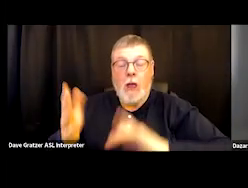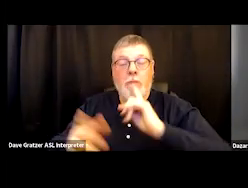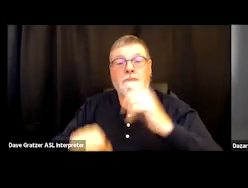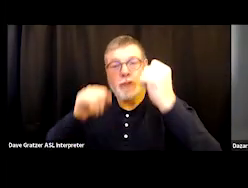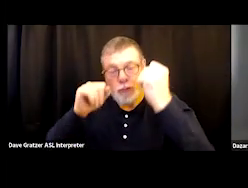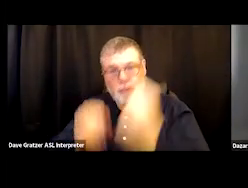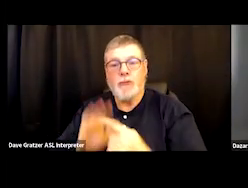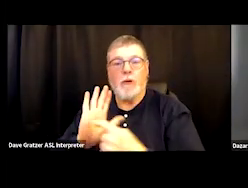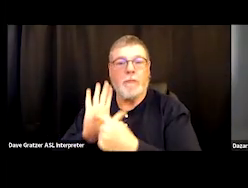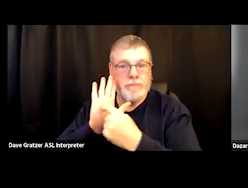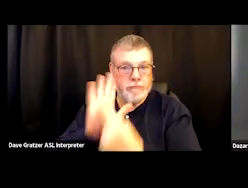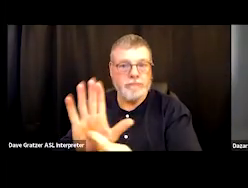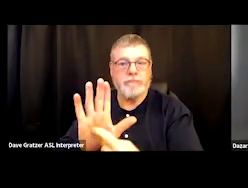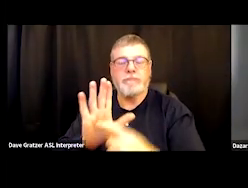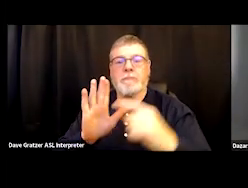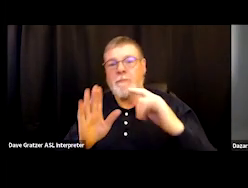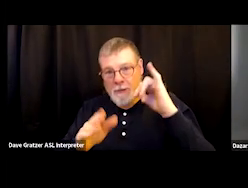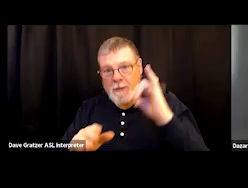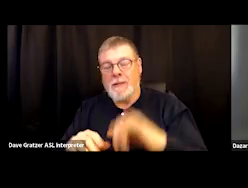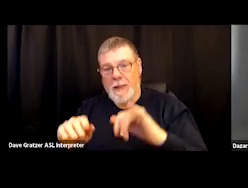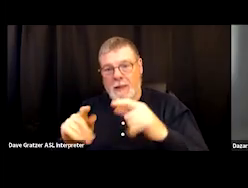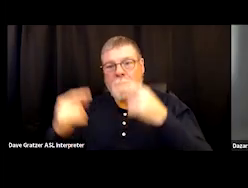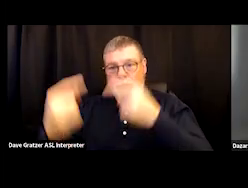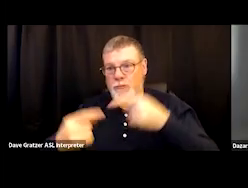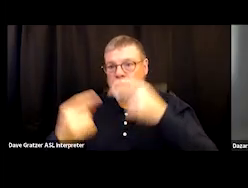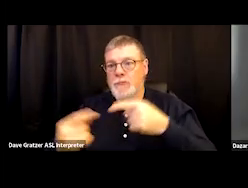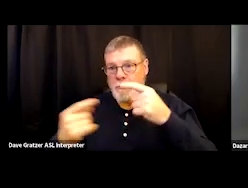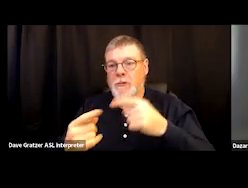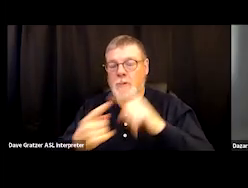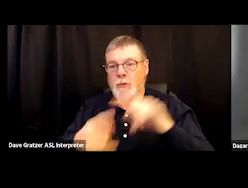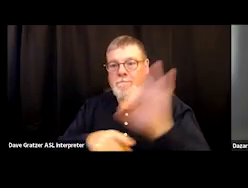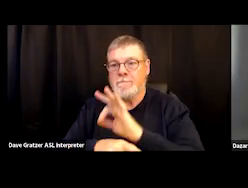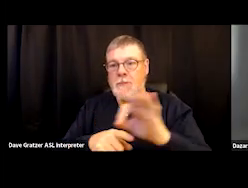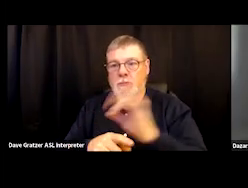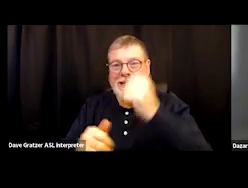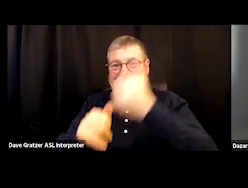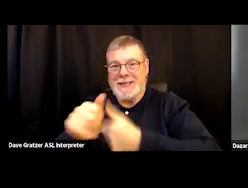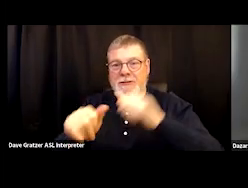or spotlight the applicant's struggles to function in each one of those areas.